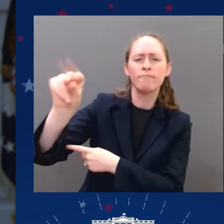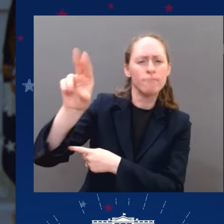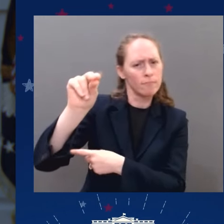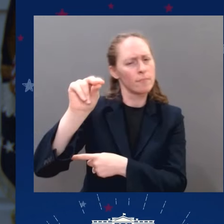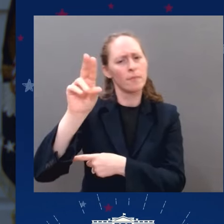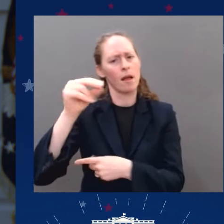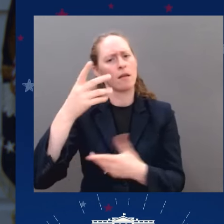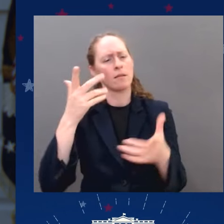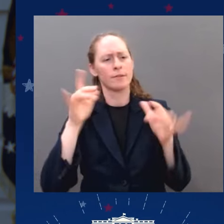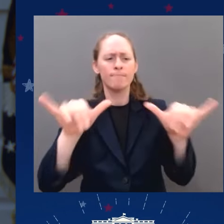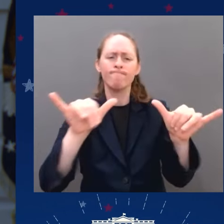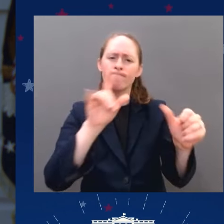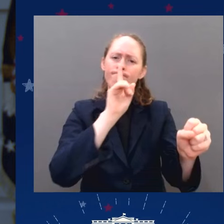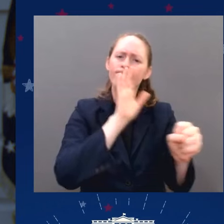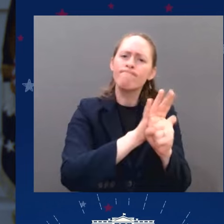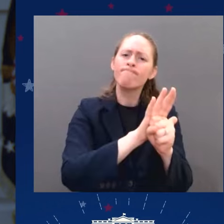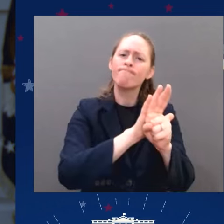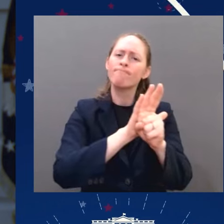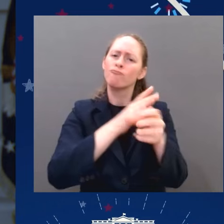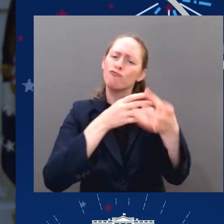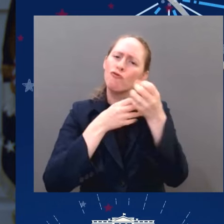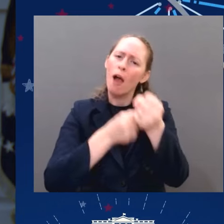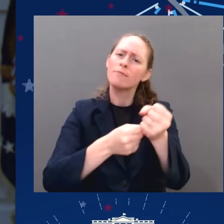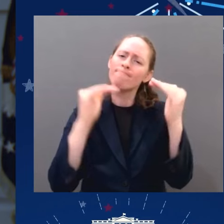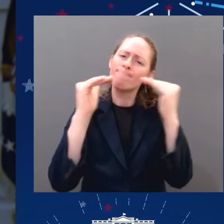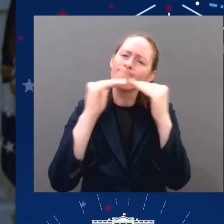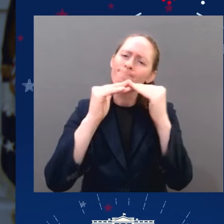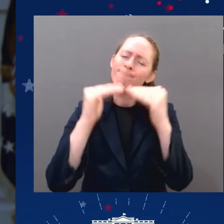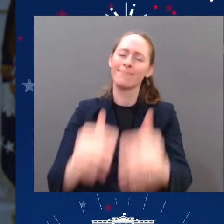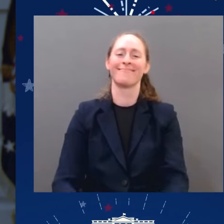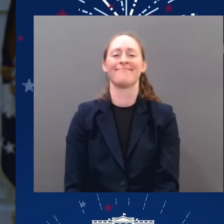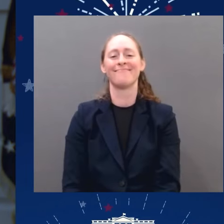May God bless America, and may God protect our troops. Enjoy the day.